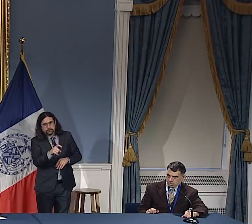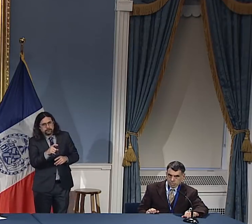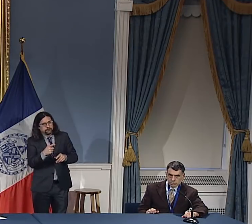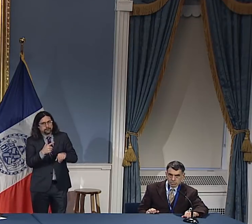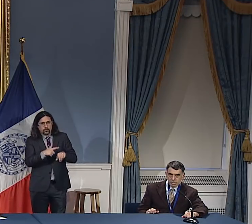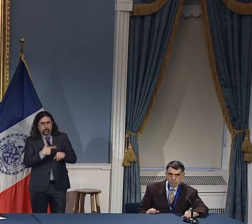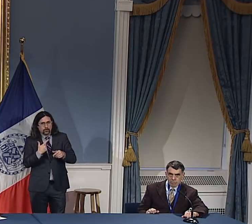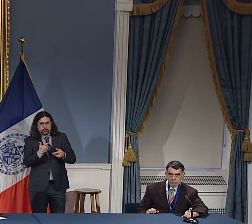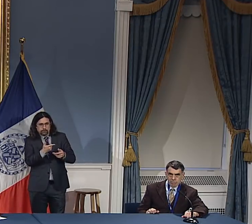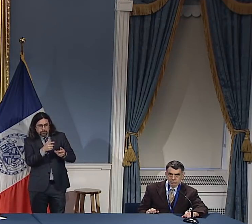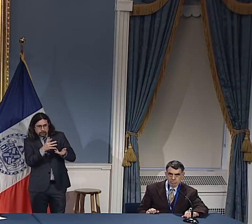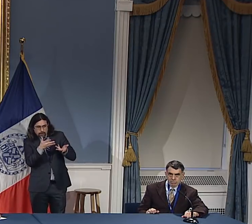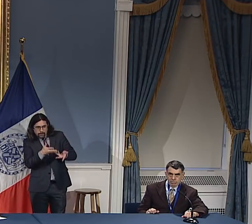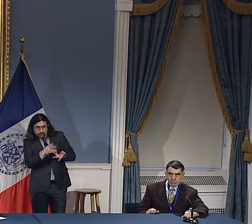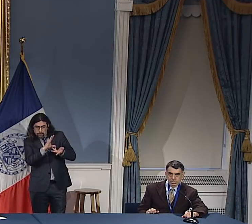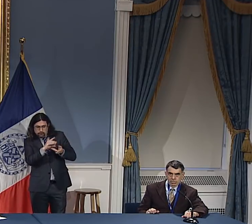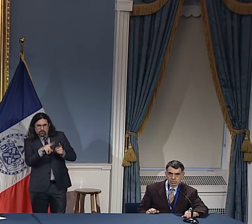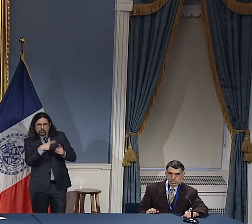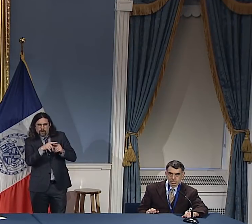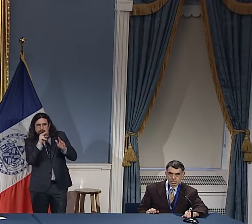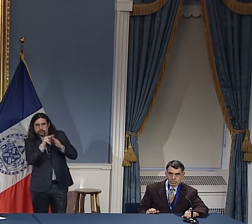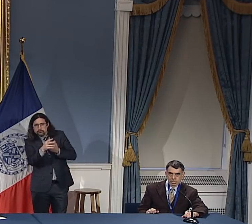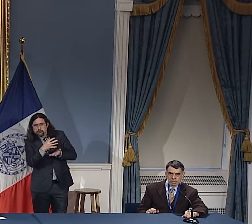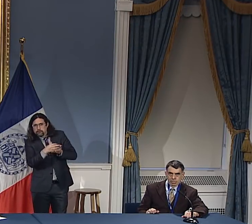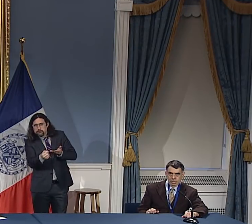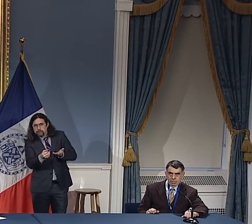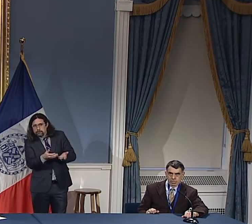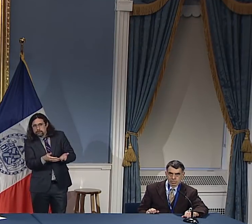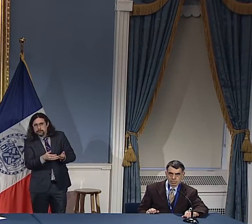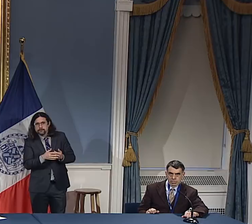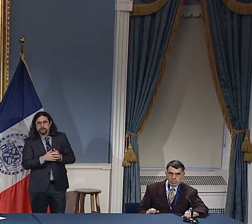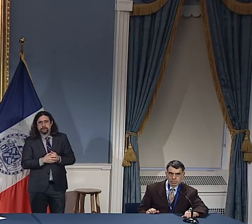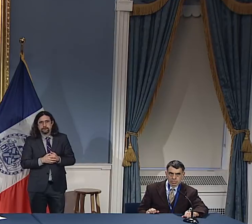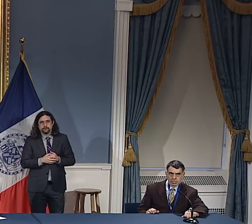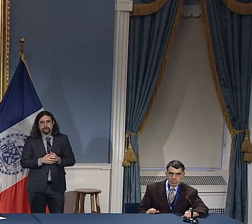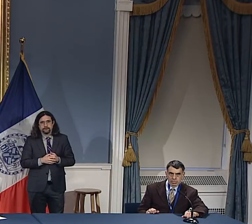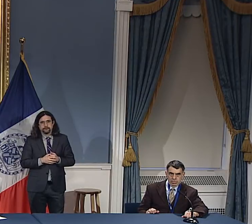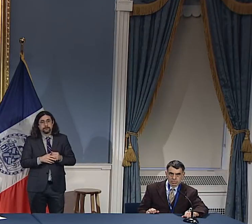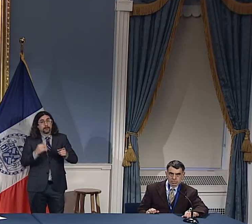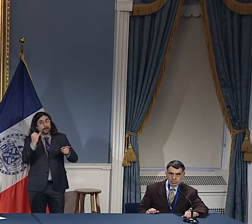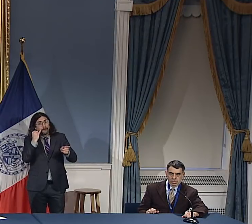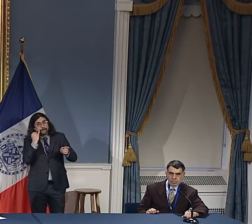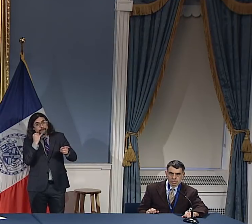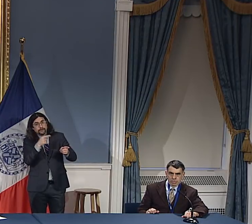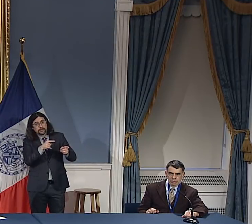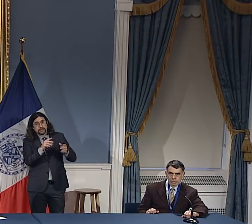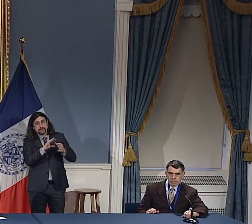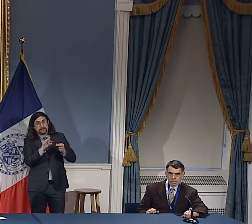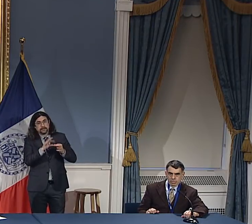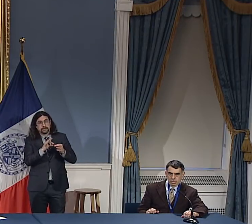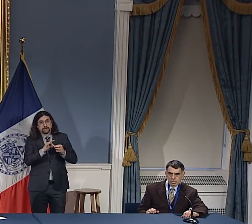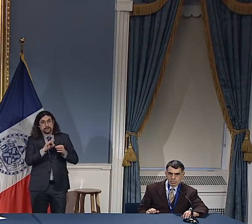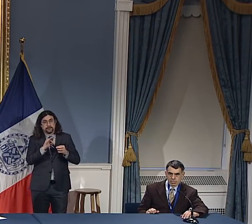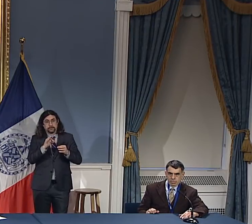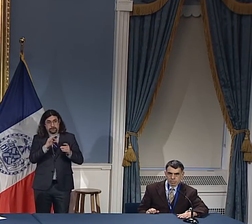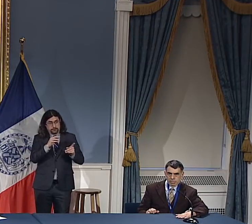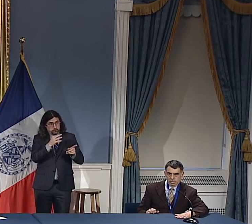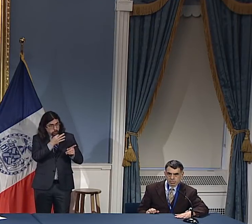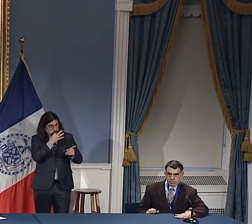OGWNS, ET CETERA. AND WE ASK THEM HOW LONG THEY THINK THE